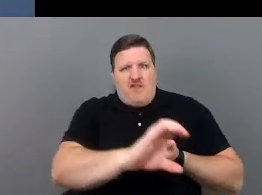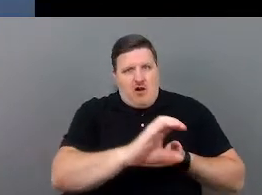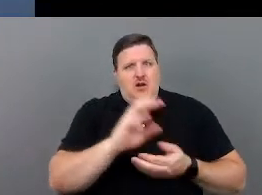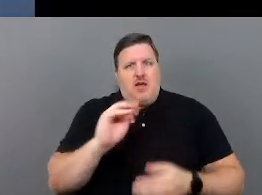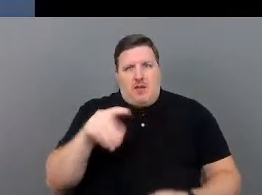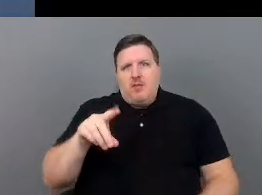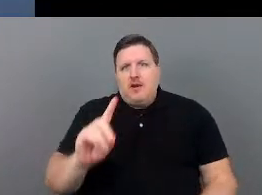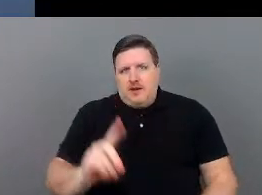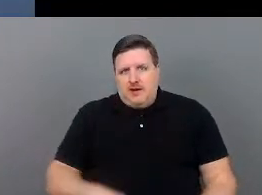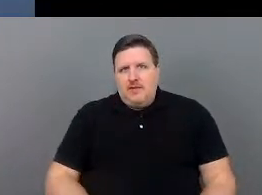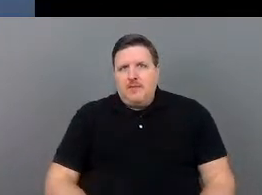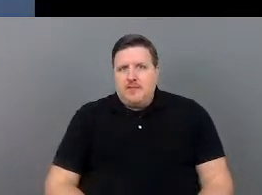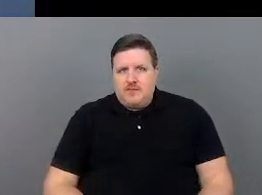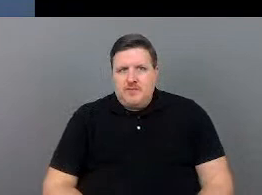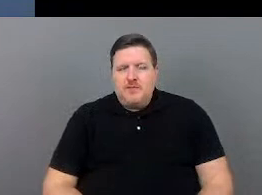LET'S DOUBLE CHECK TO MAKE SURE WE HAVEN'T MISSED ASHLEY